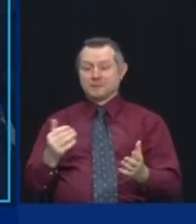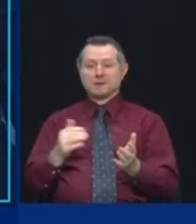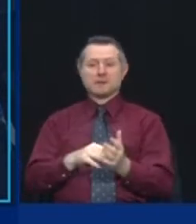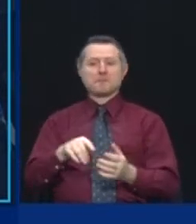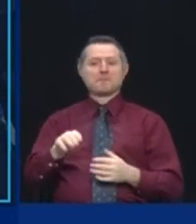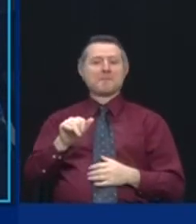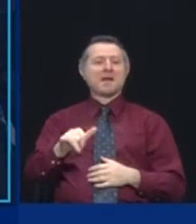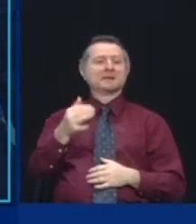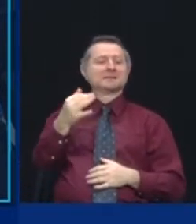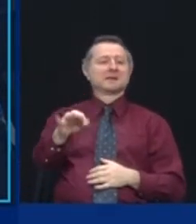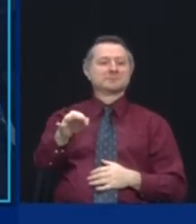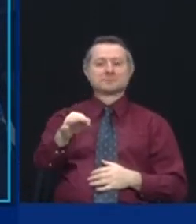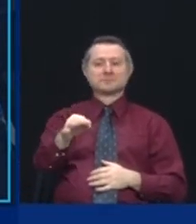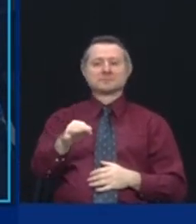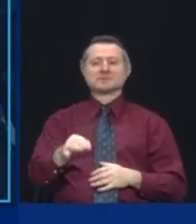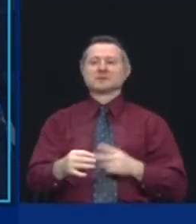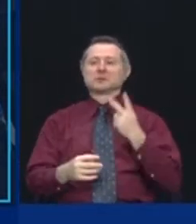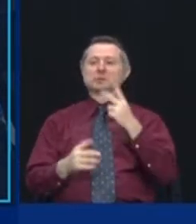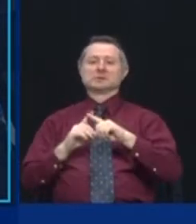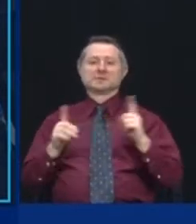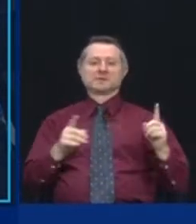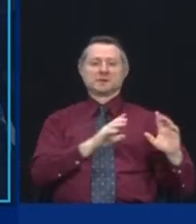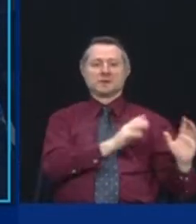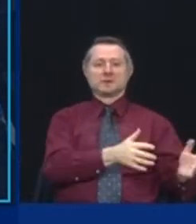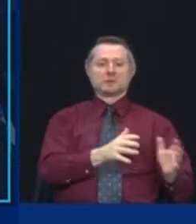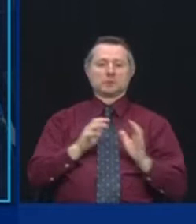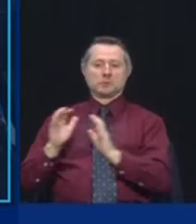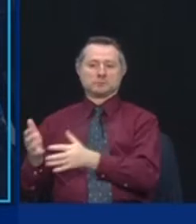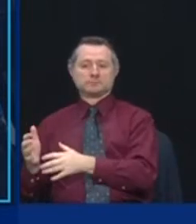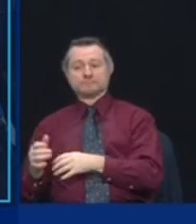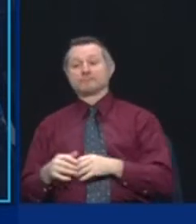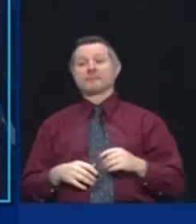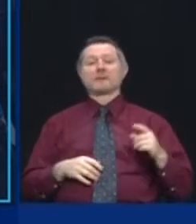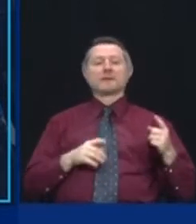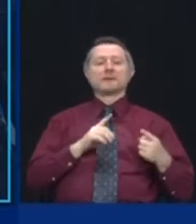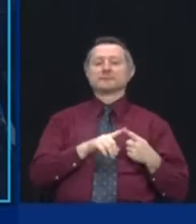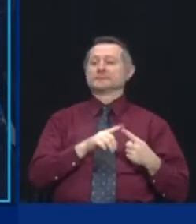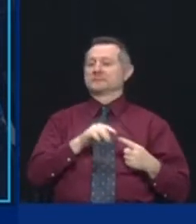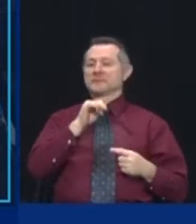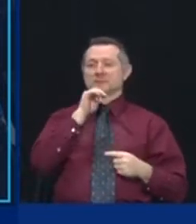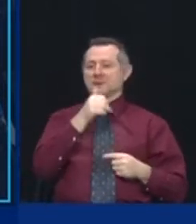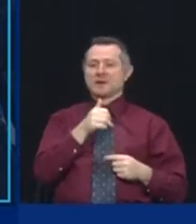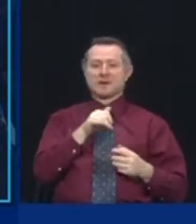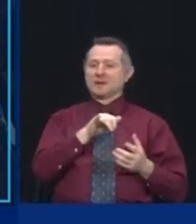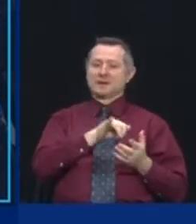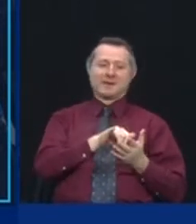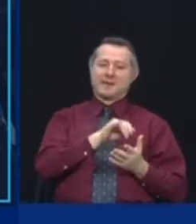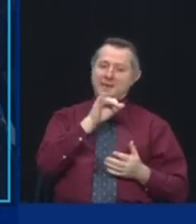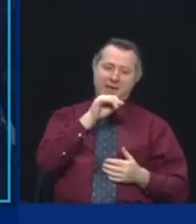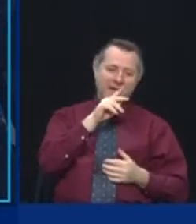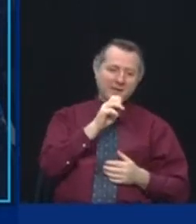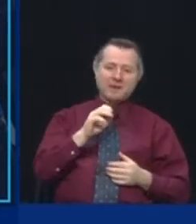SO THAT'S IMPORTANT. SO FOR BASEBALL REOPENING, MAY 19th.